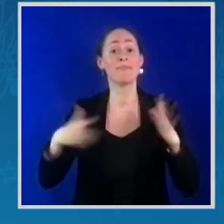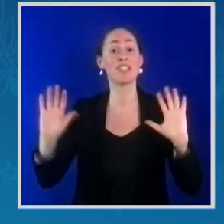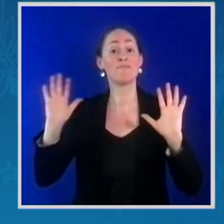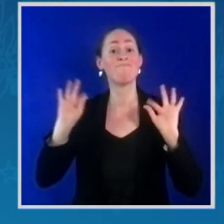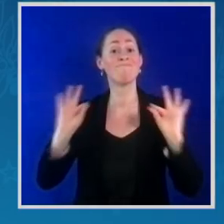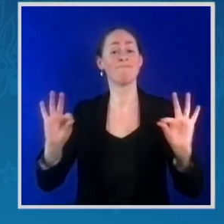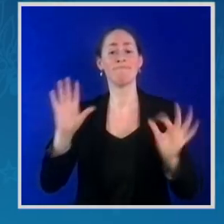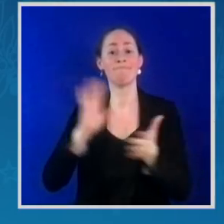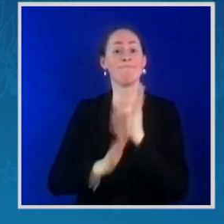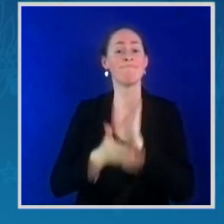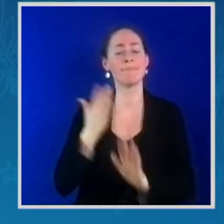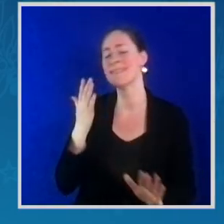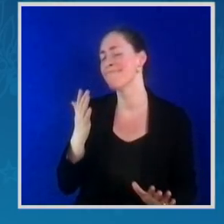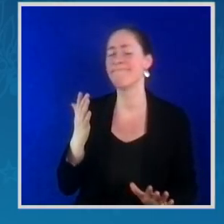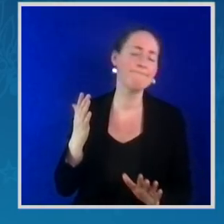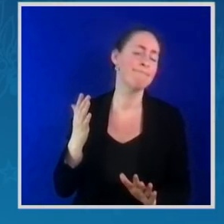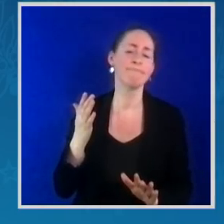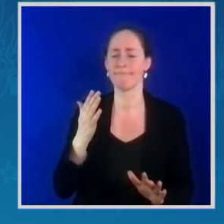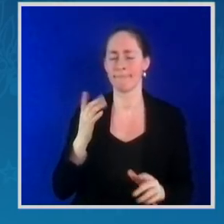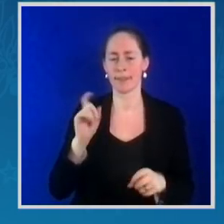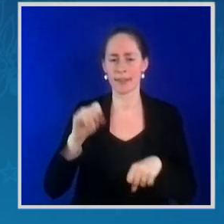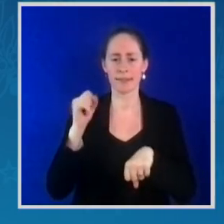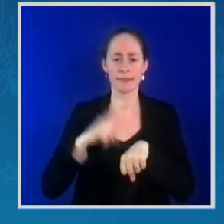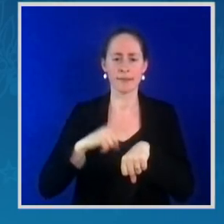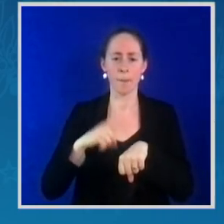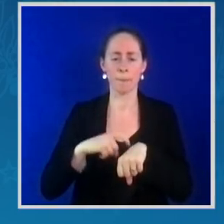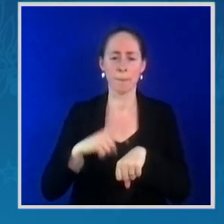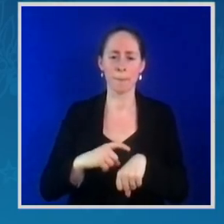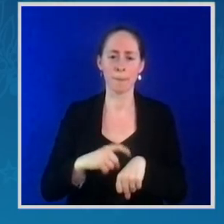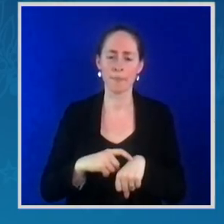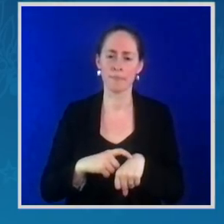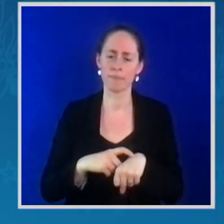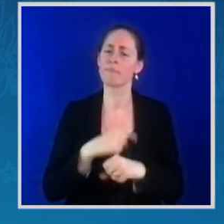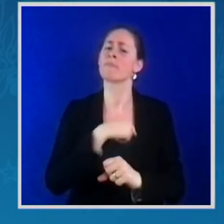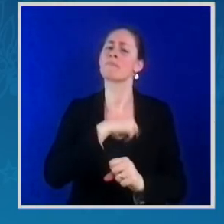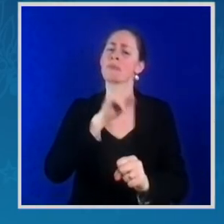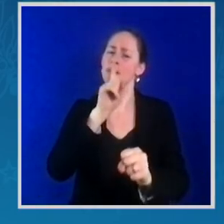and I am committed to doing what is necessary in the time